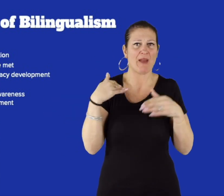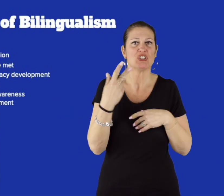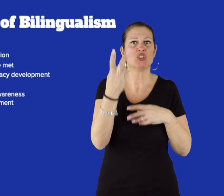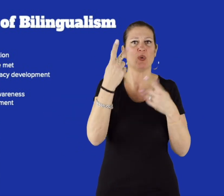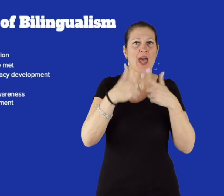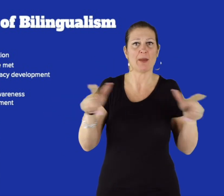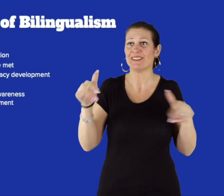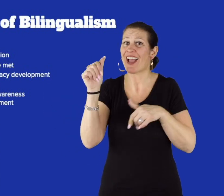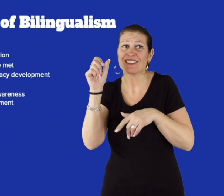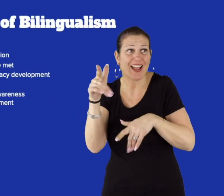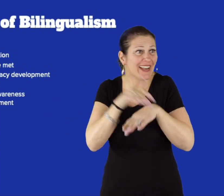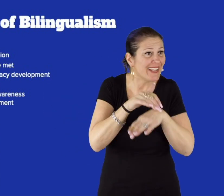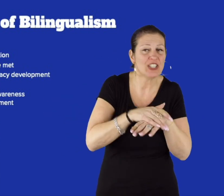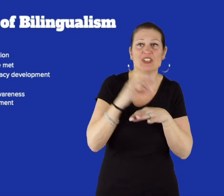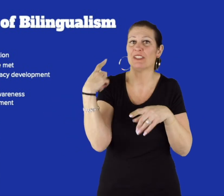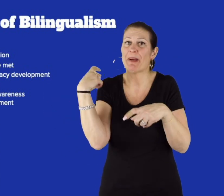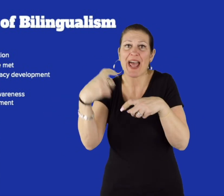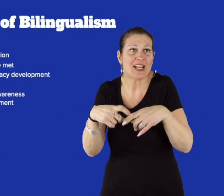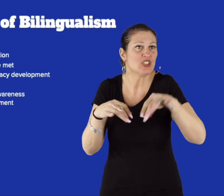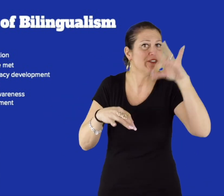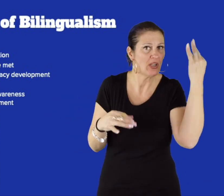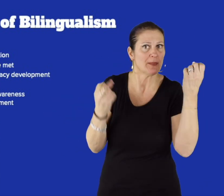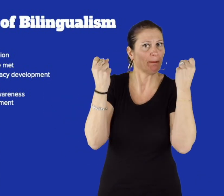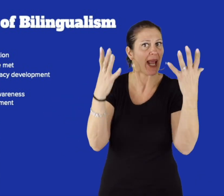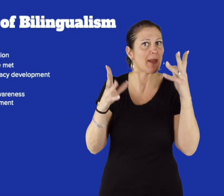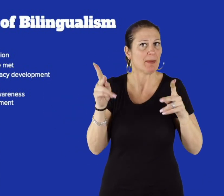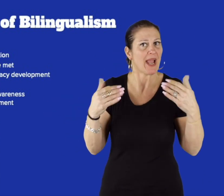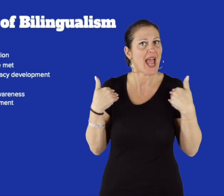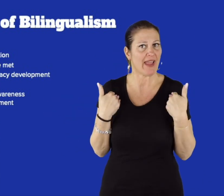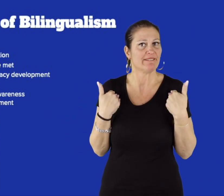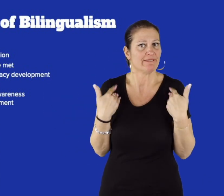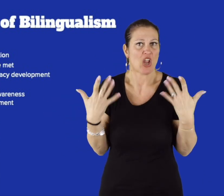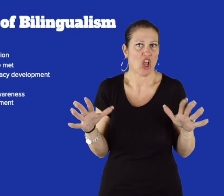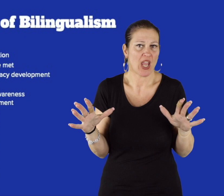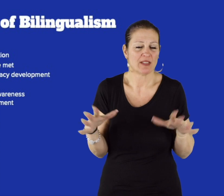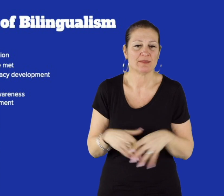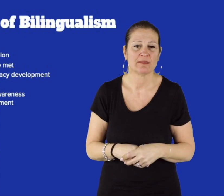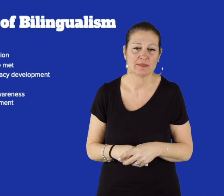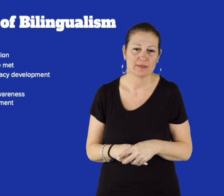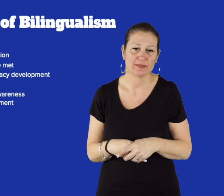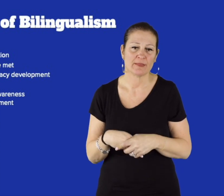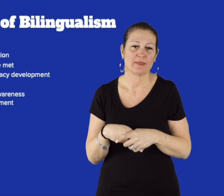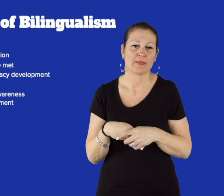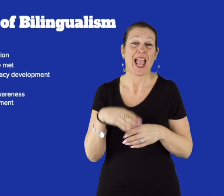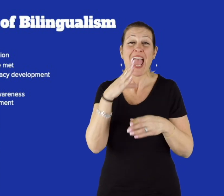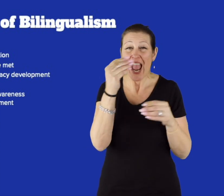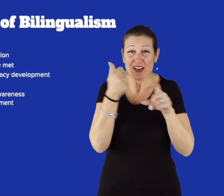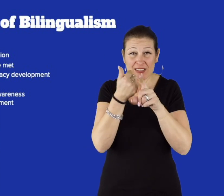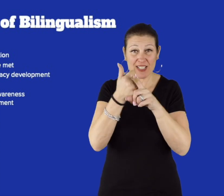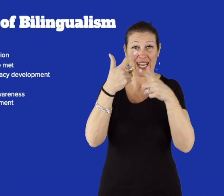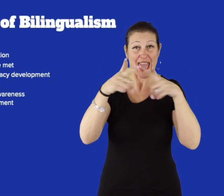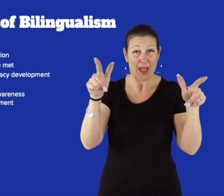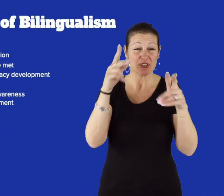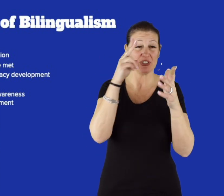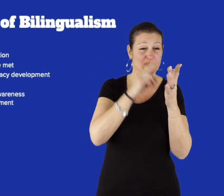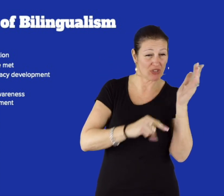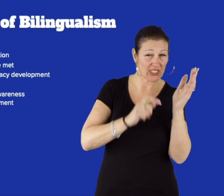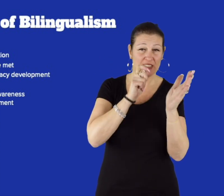This is not unique to users of ASL and English. In fact, many individuals around the world are bilingual. The knowledge and use of two languages promotes